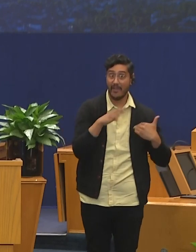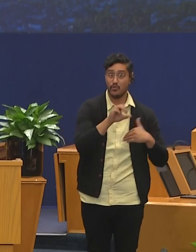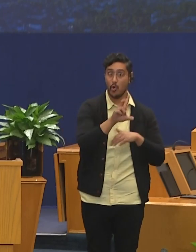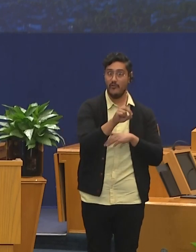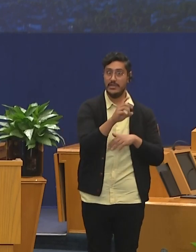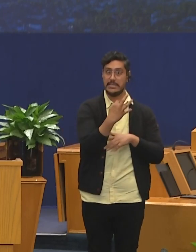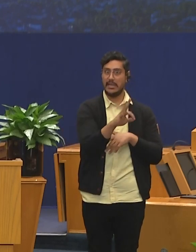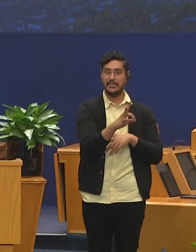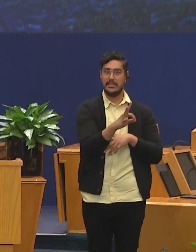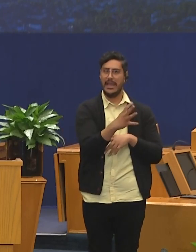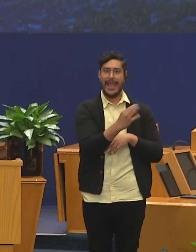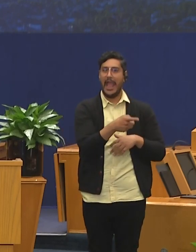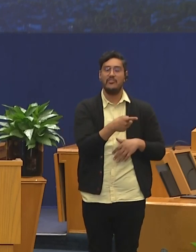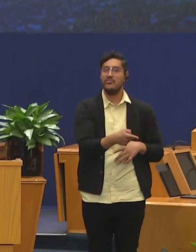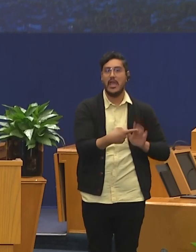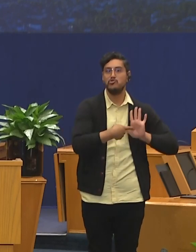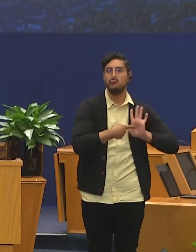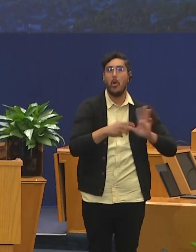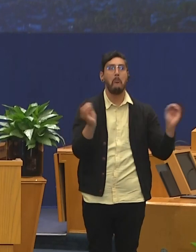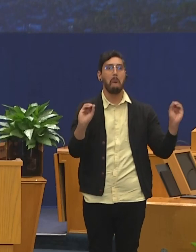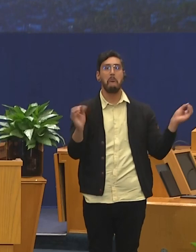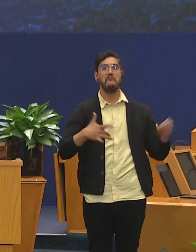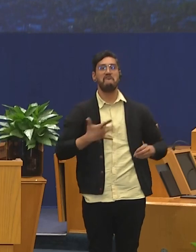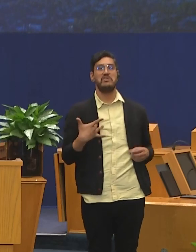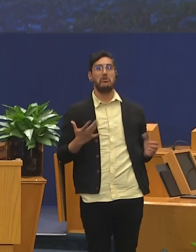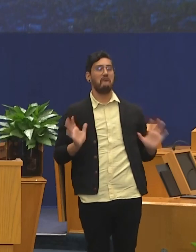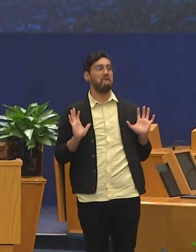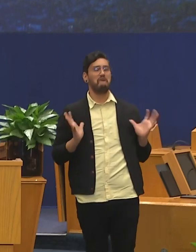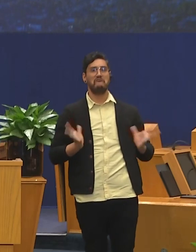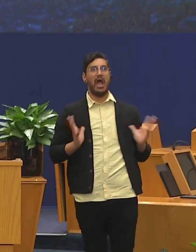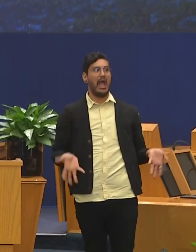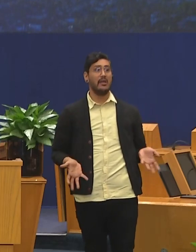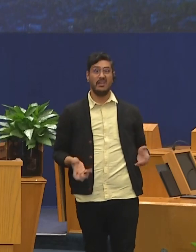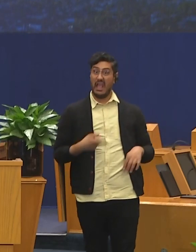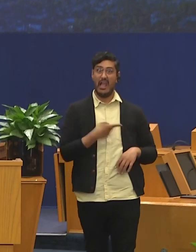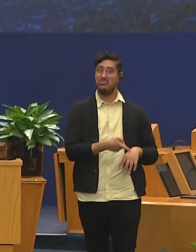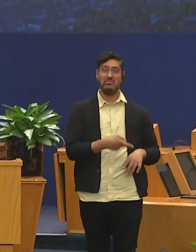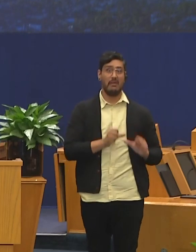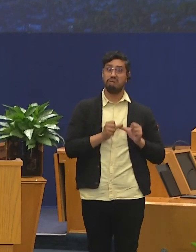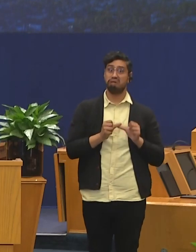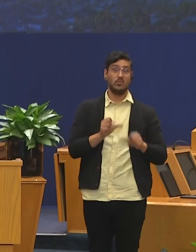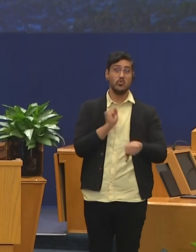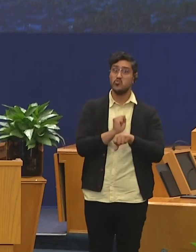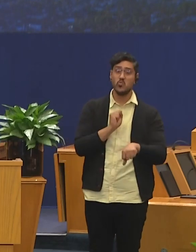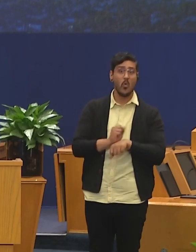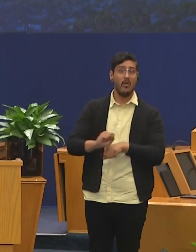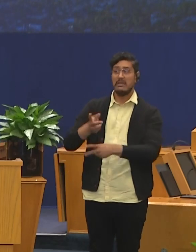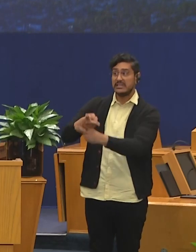COVID-19 AND IS ASYMPTOMATIC, NOT SHOWING ANY SYMPTOMS, AND IS